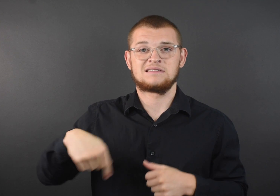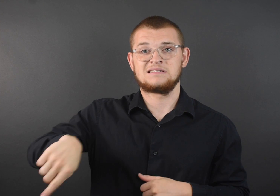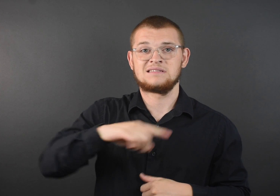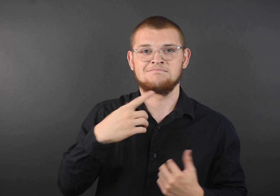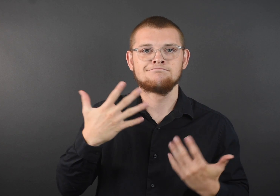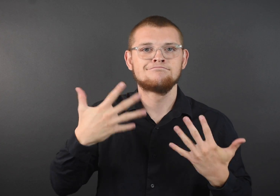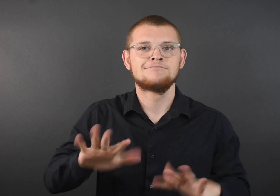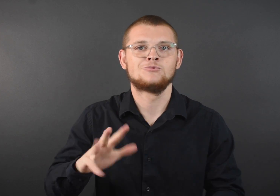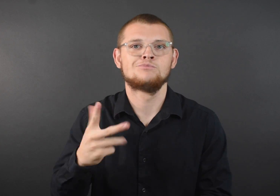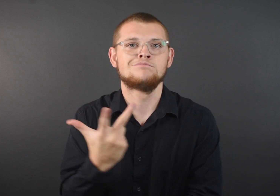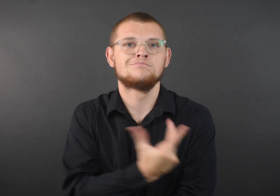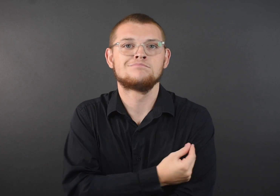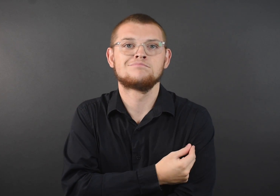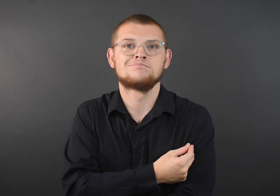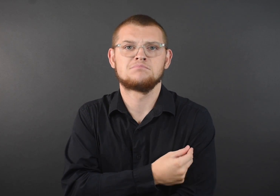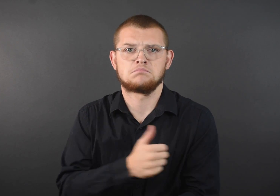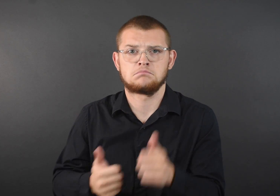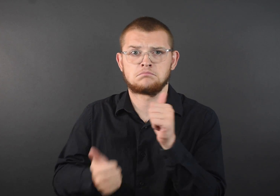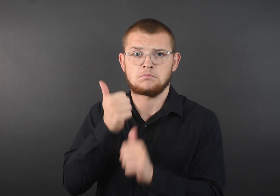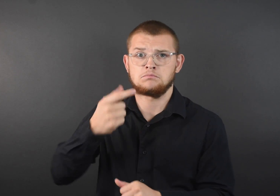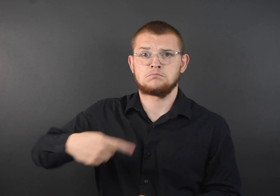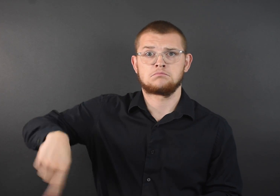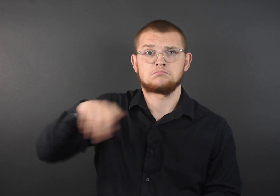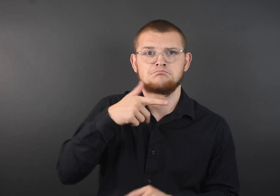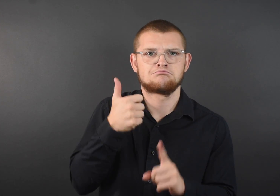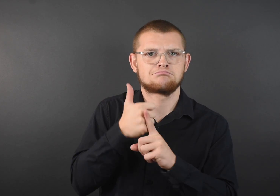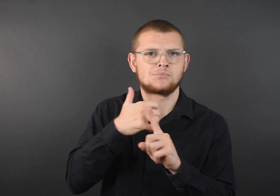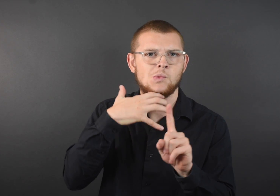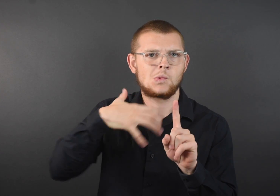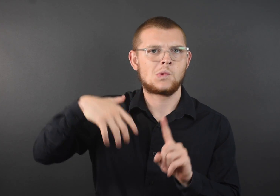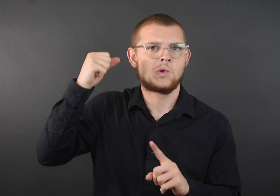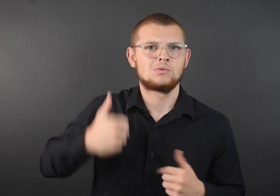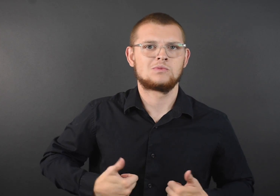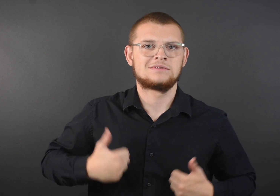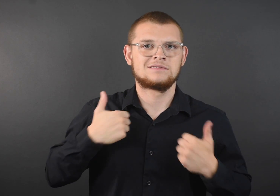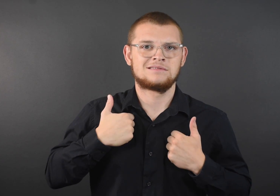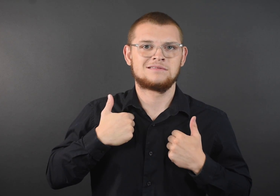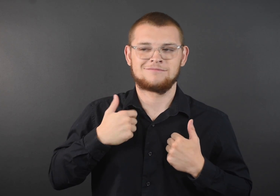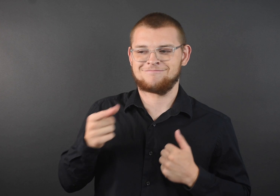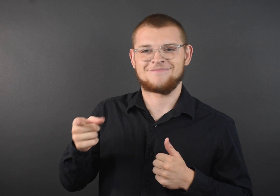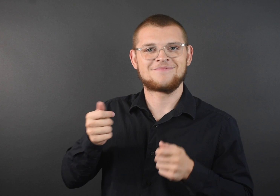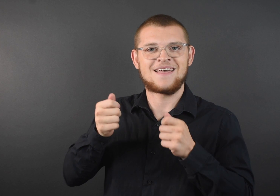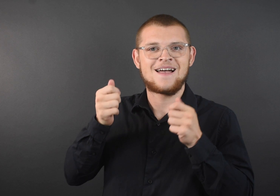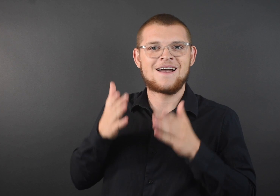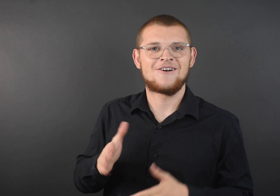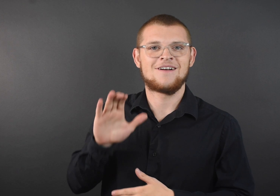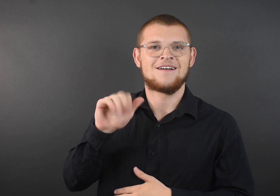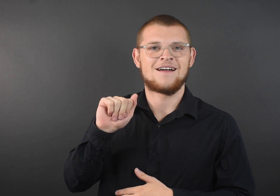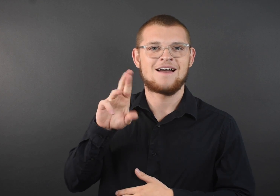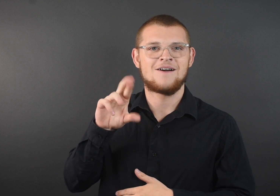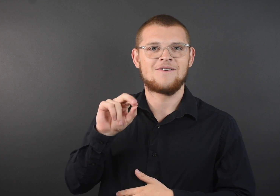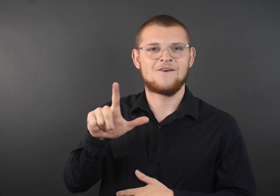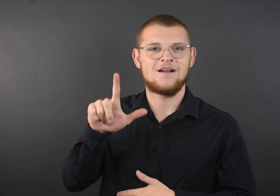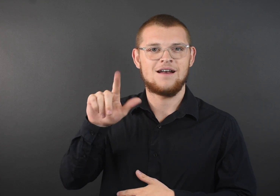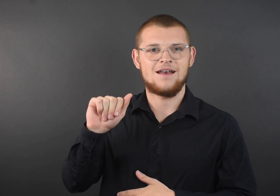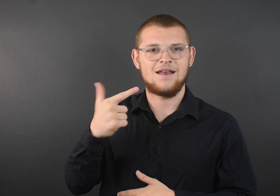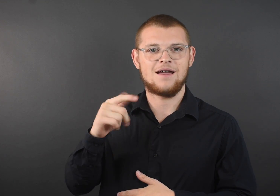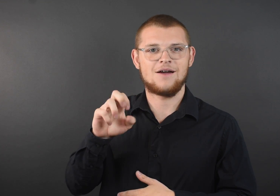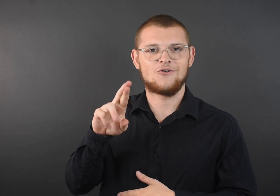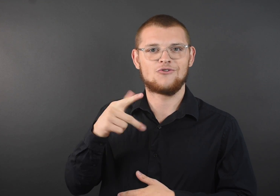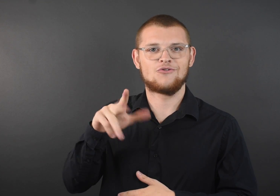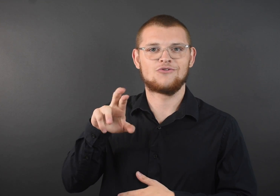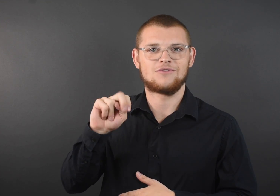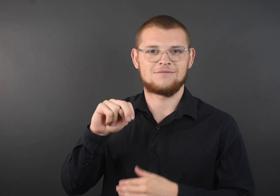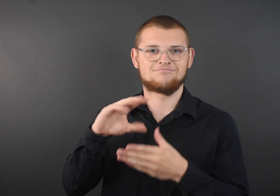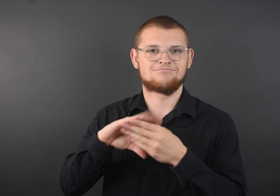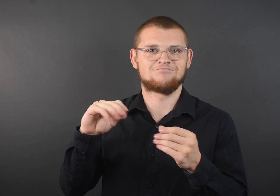with higher rates among older residents, said Mayor Carol Lagergren.